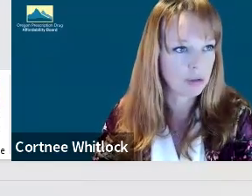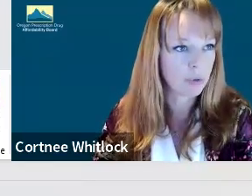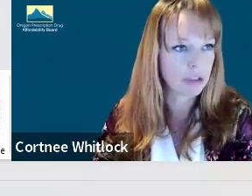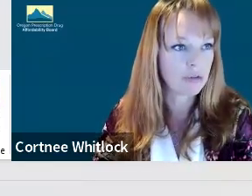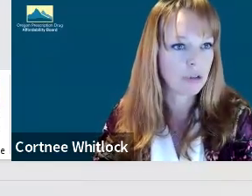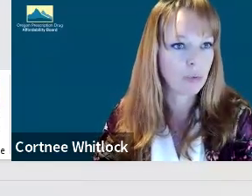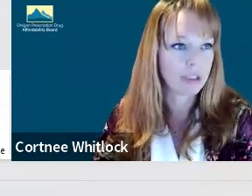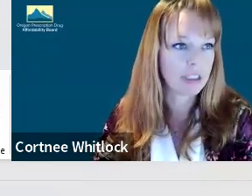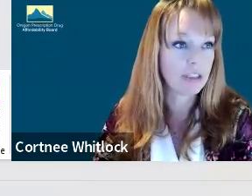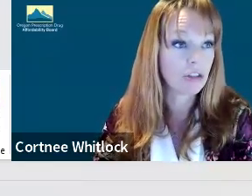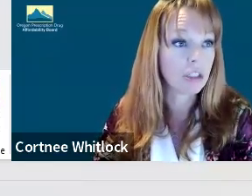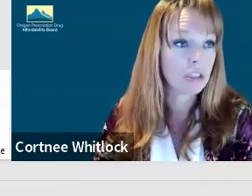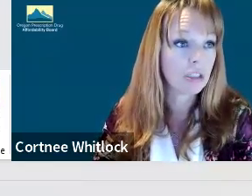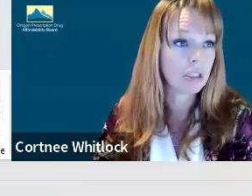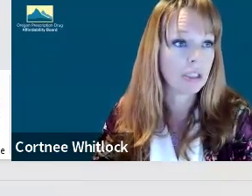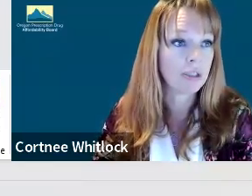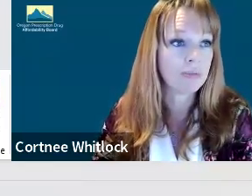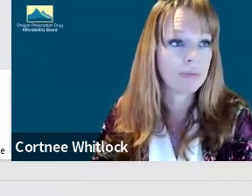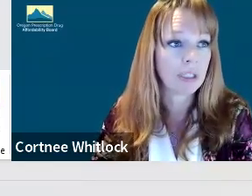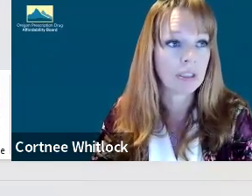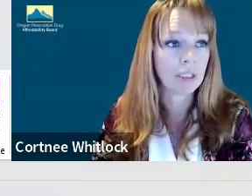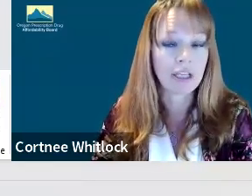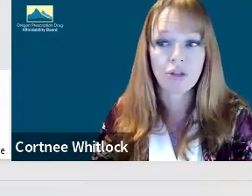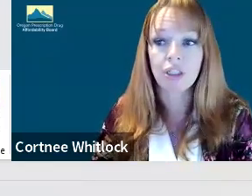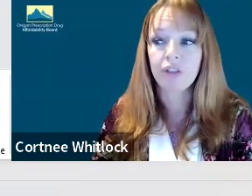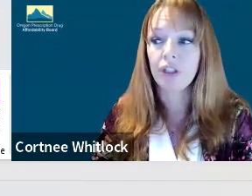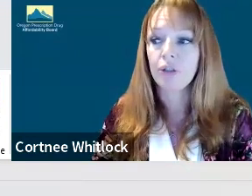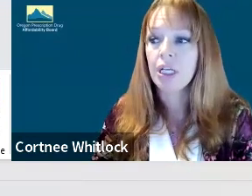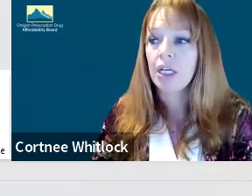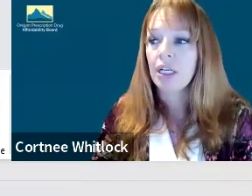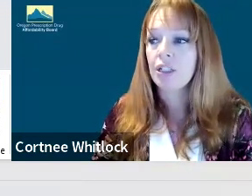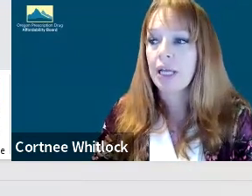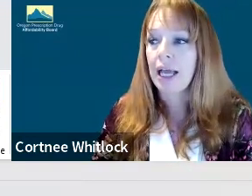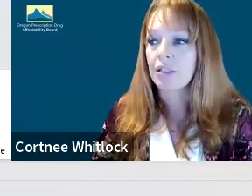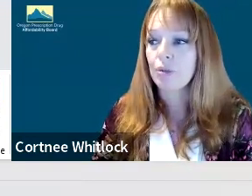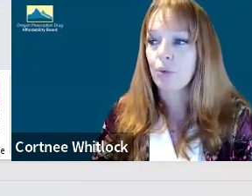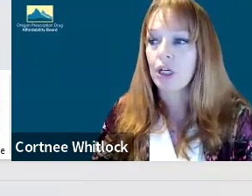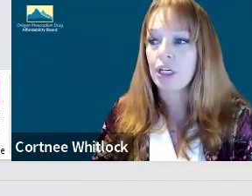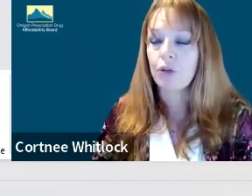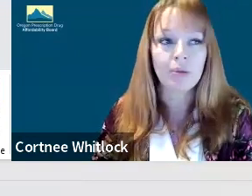discussion points for the board's decision um in the last review. I did want to ask the board,